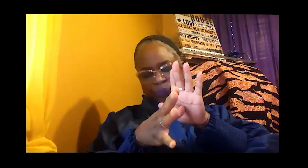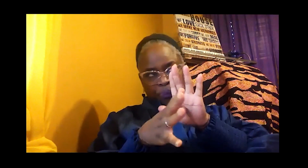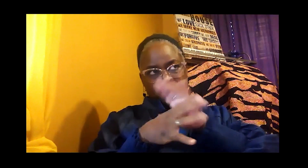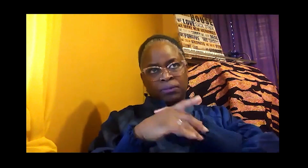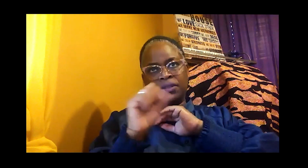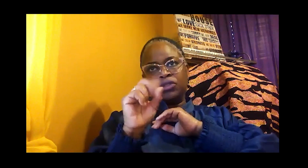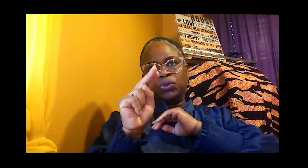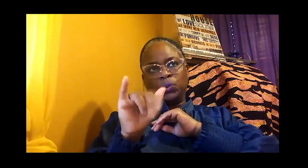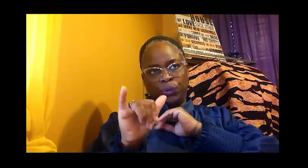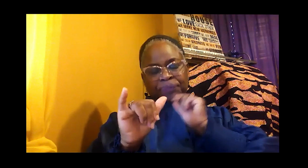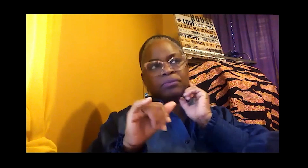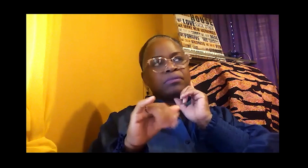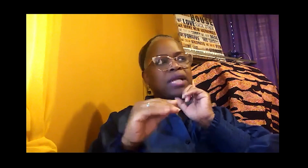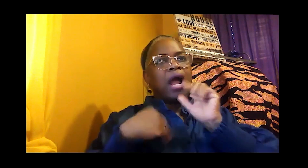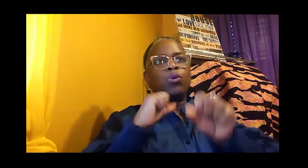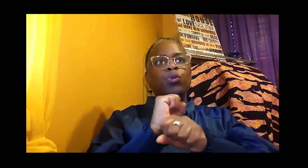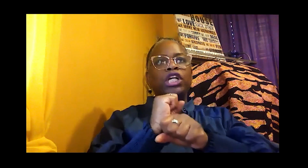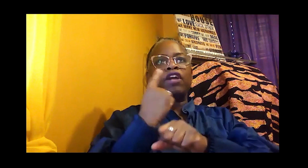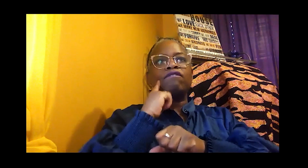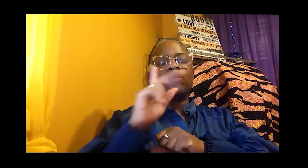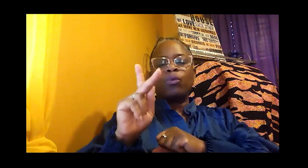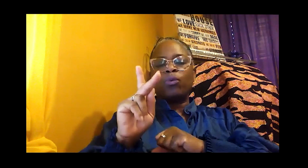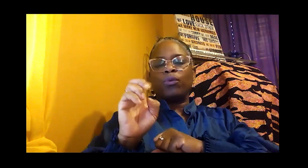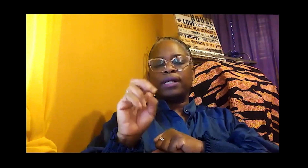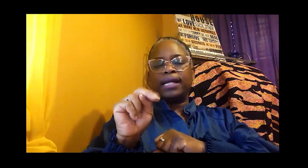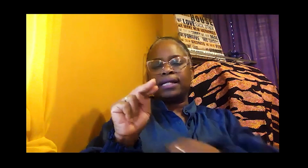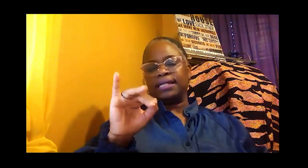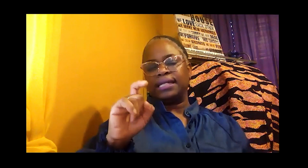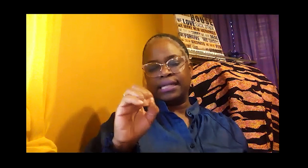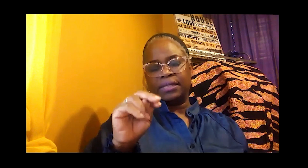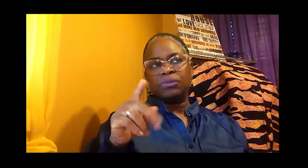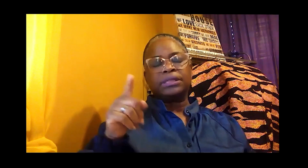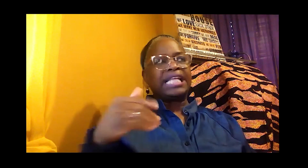I was a senior at the State University of New York, and working for Ken Nixon at the